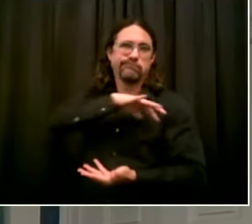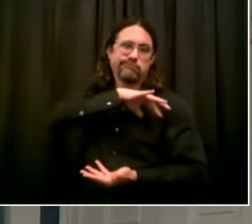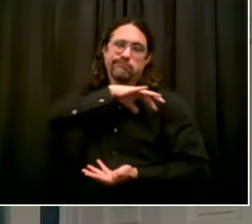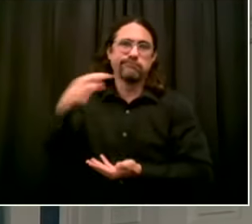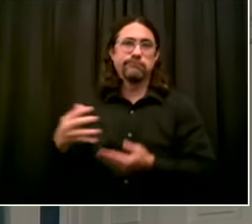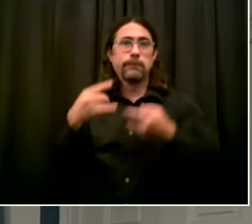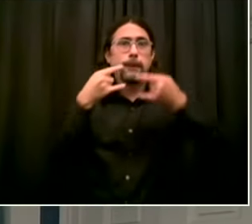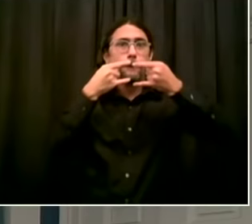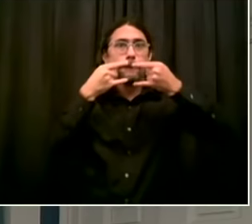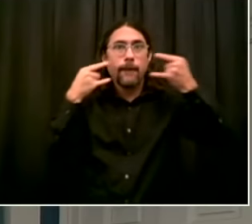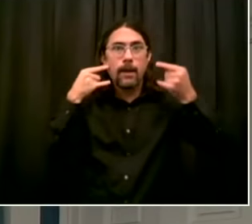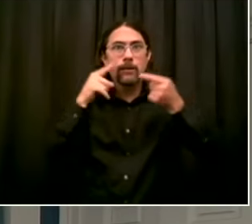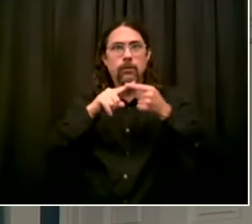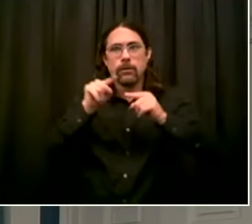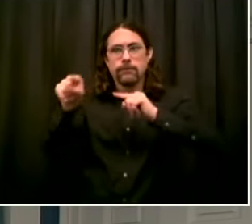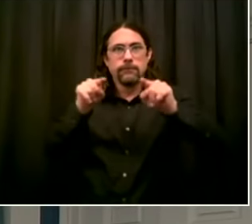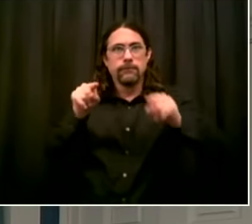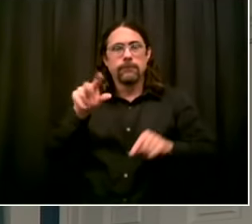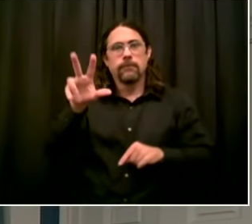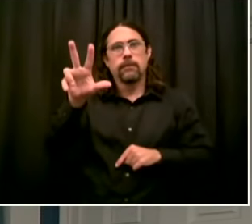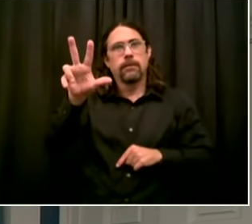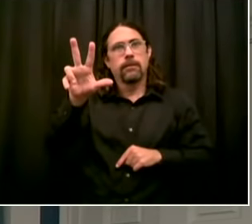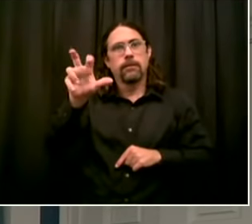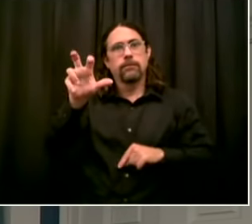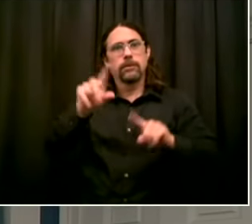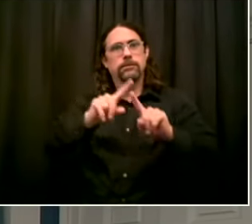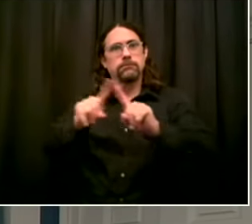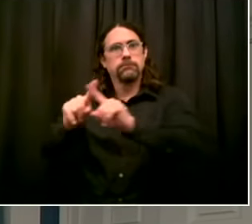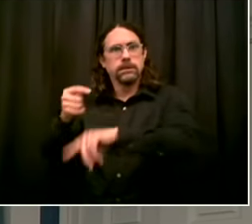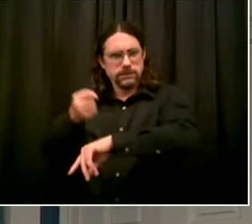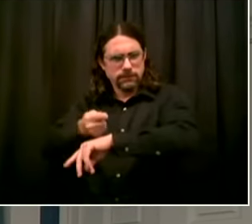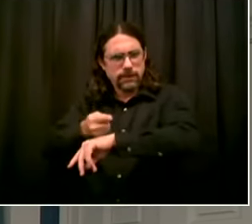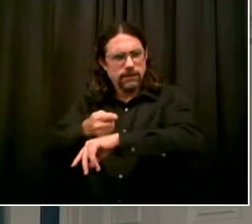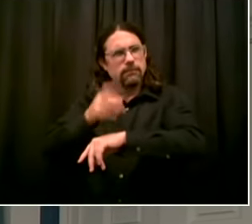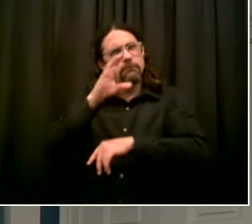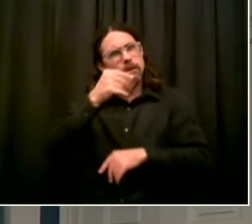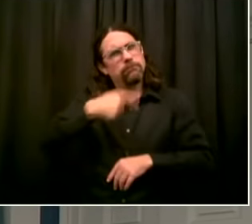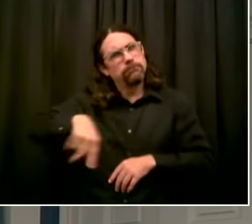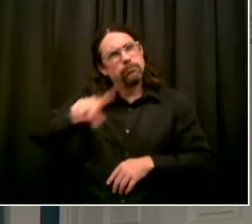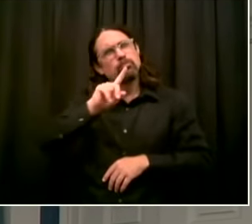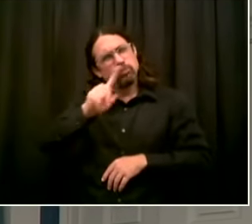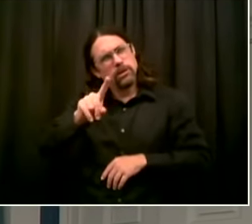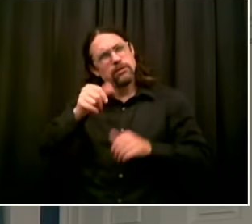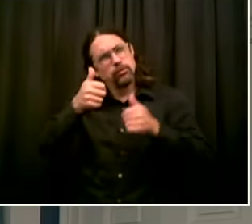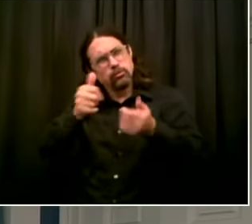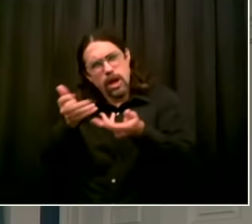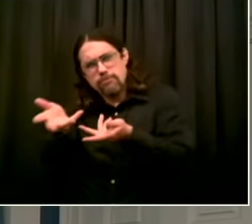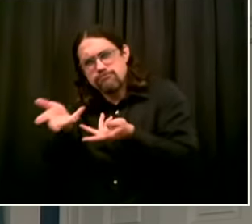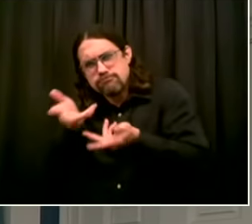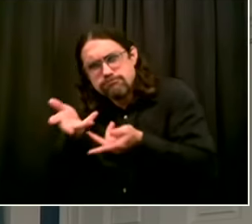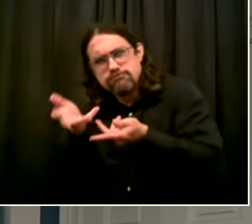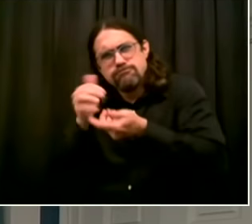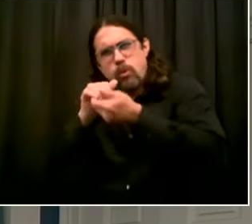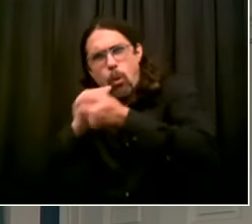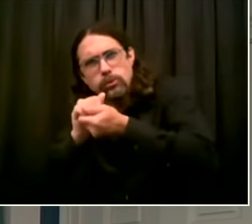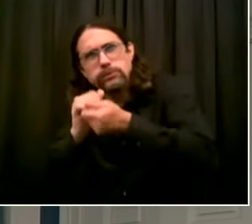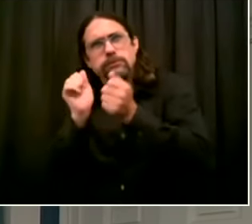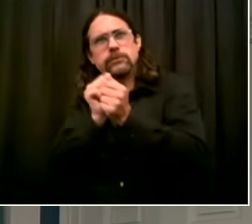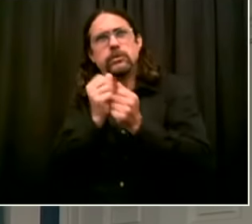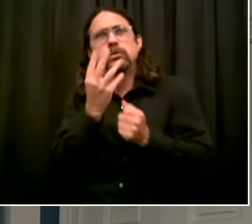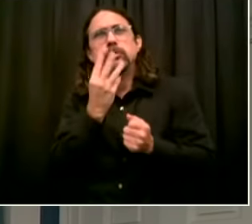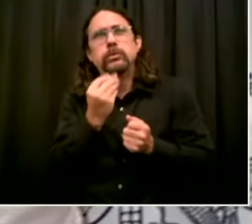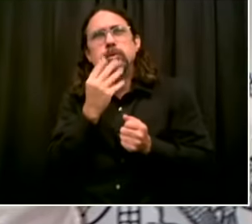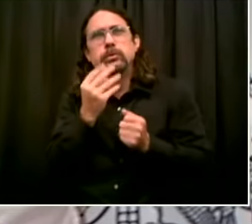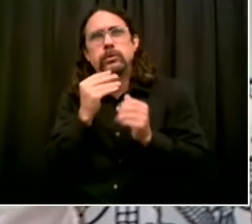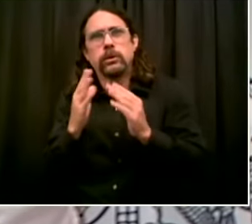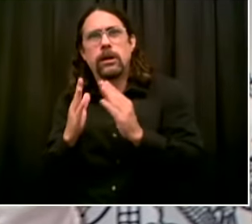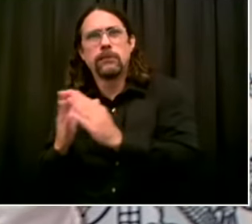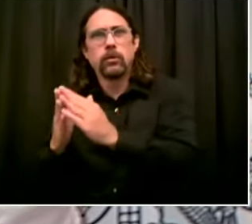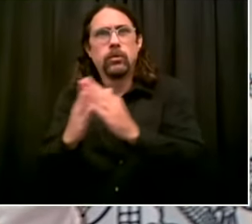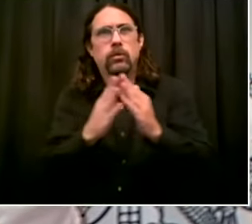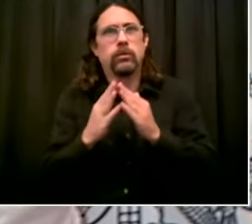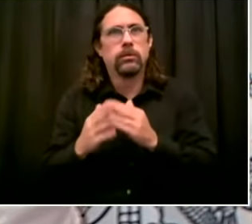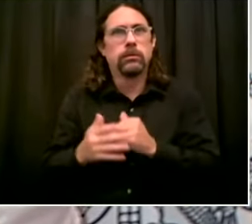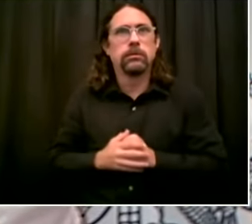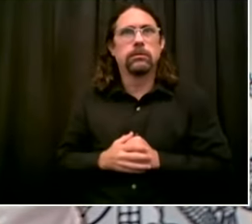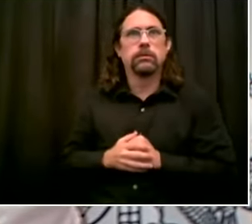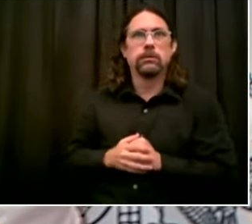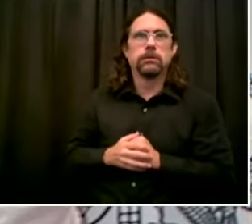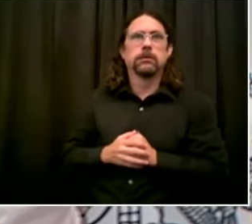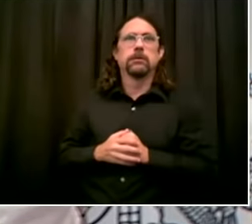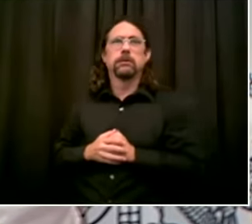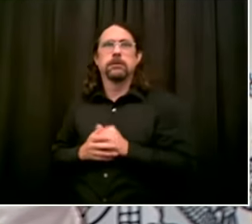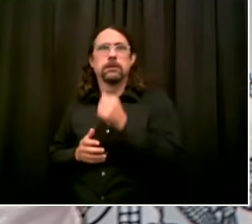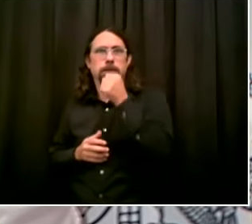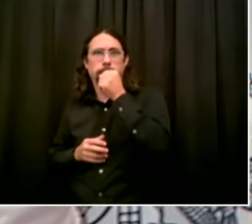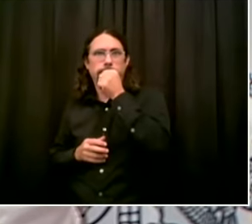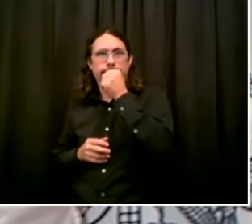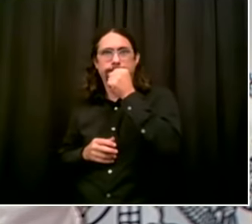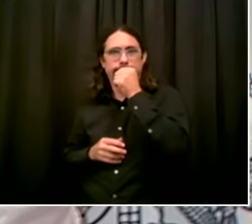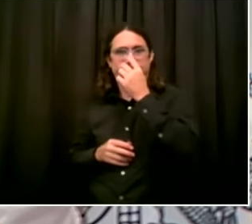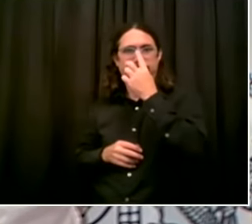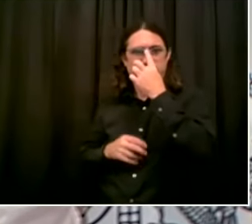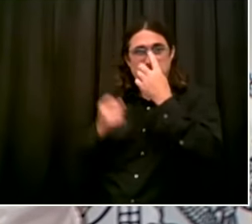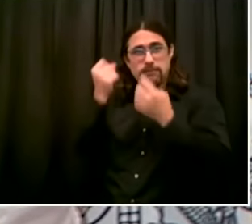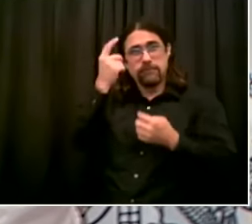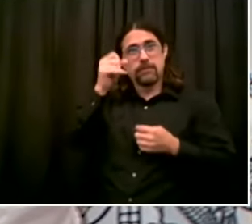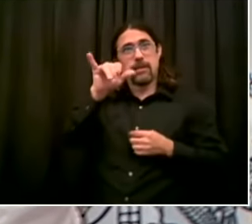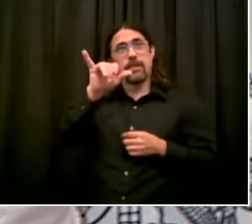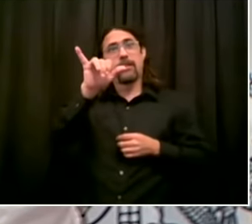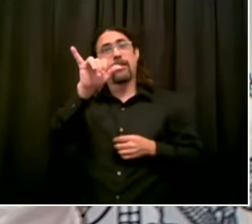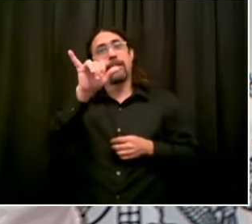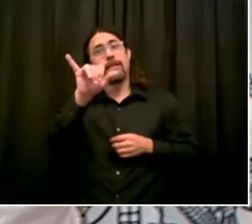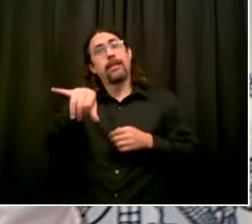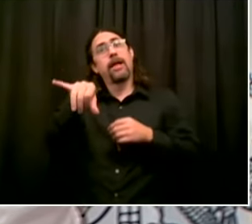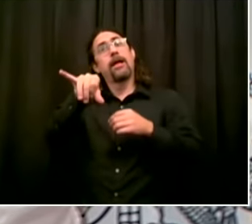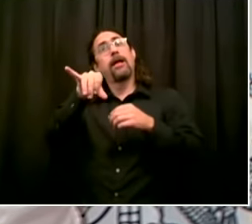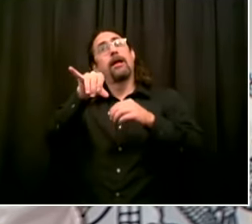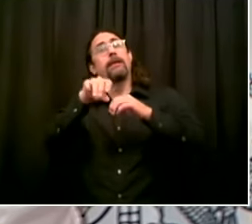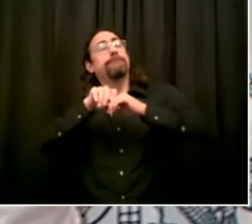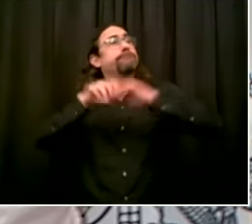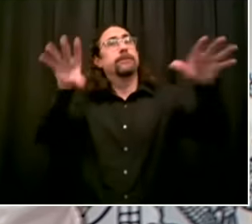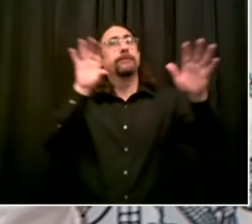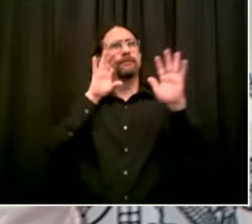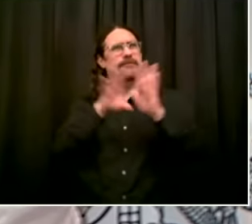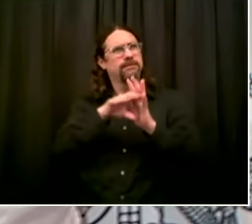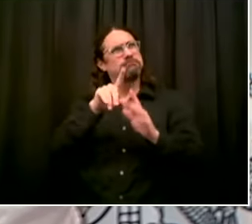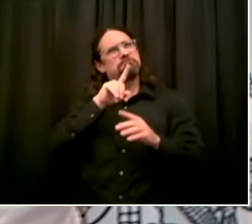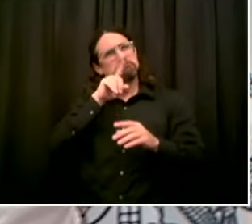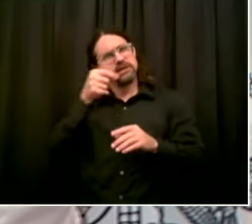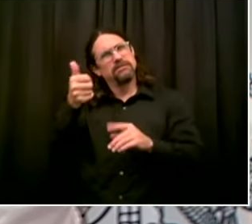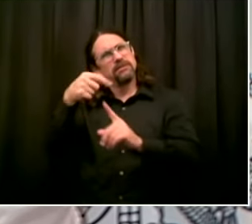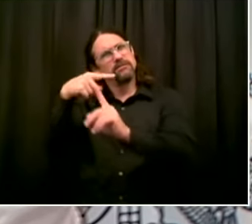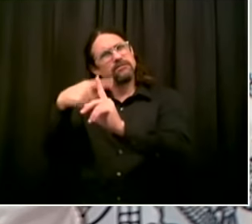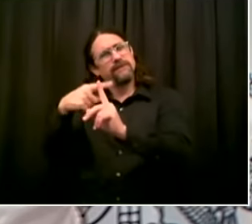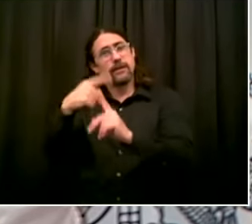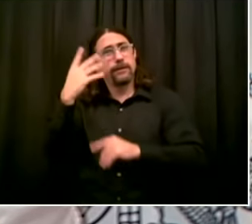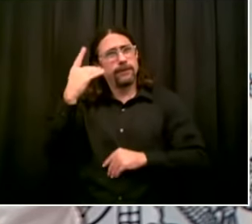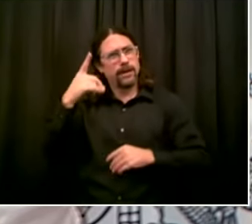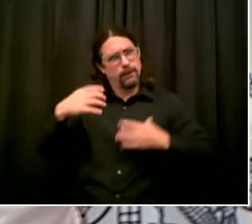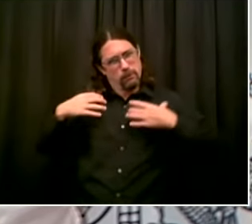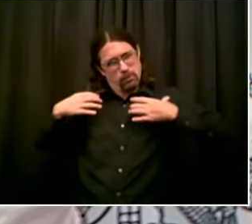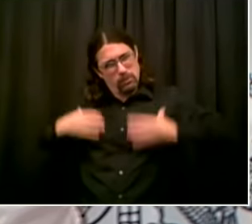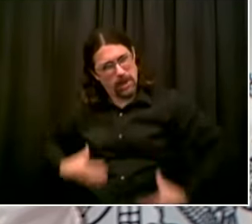FOLKS FROM THE